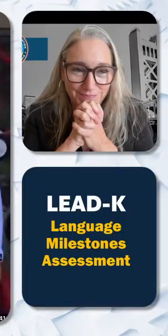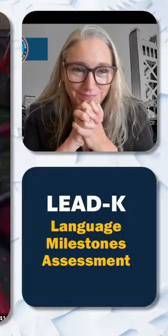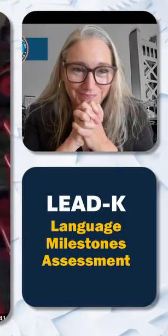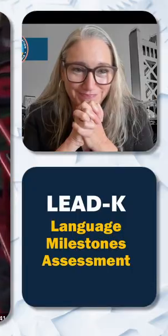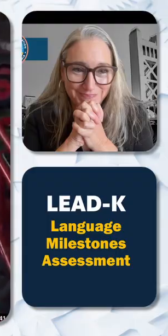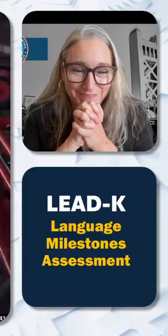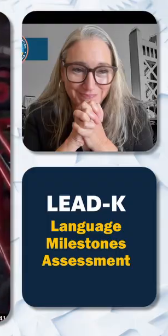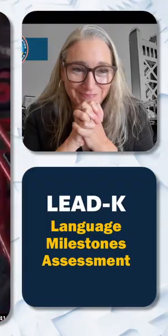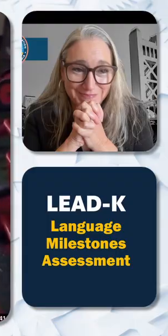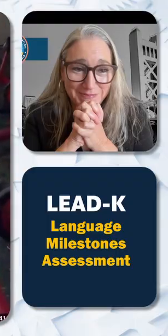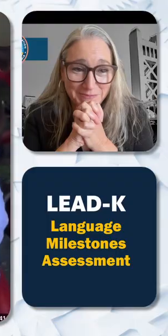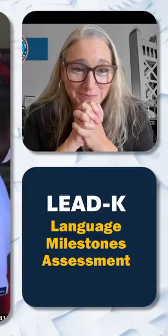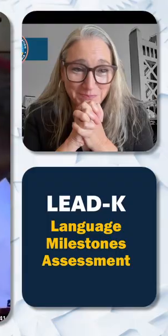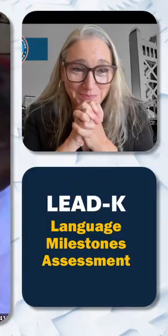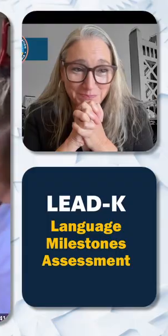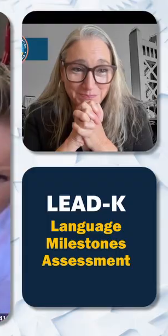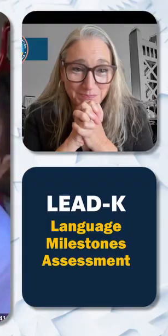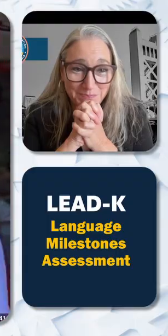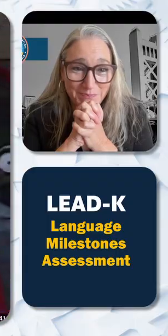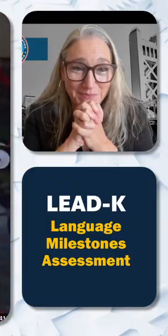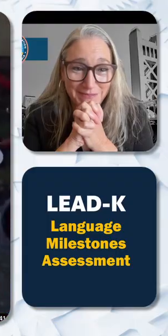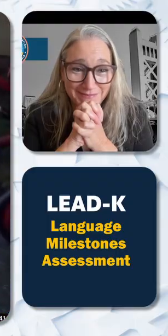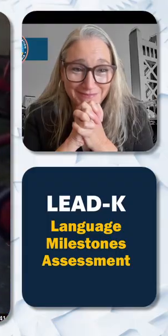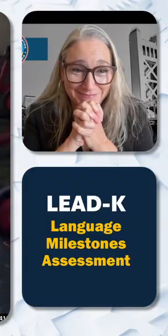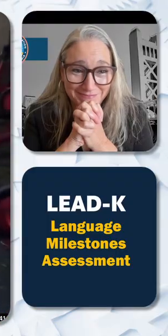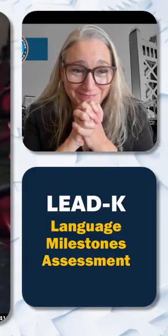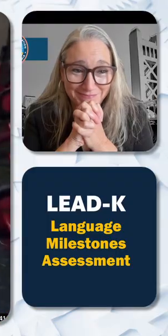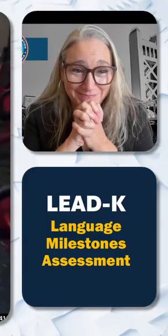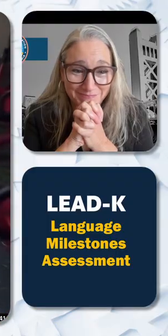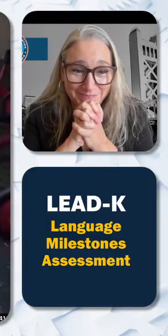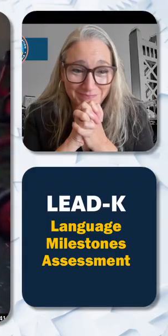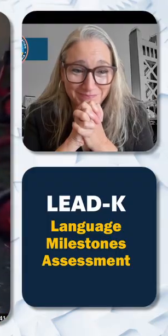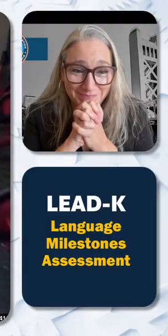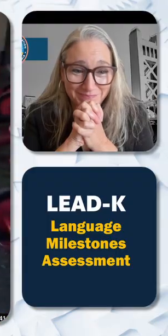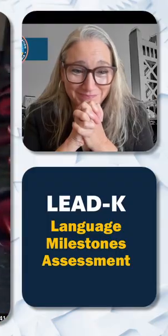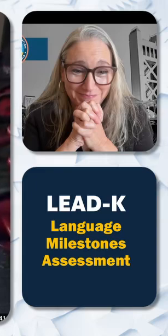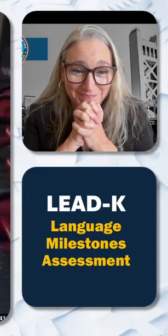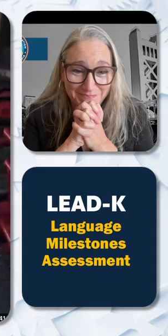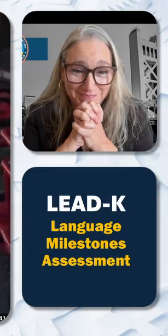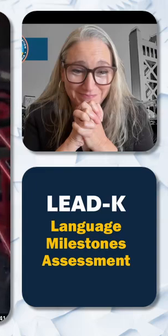no. I already got trains. Look!" Heath signs, “I got an airplane